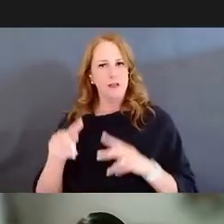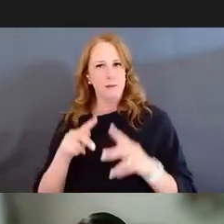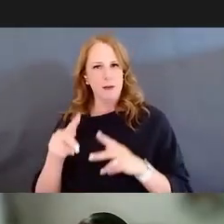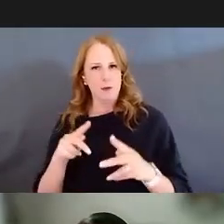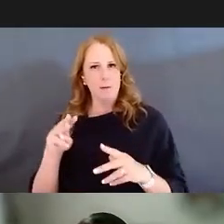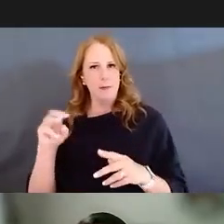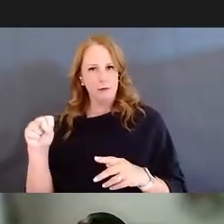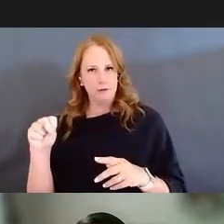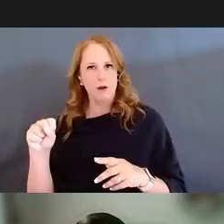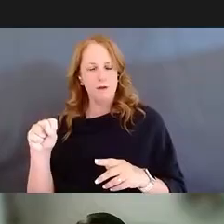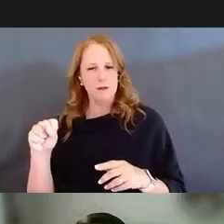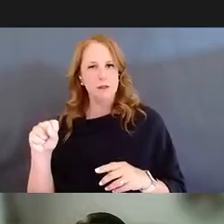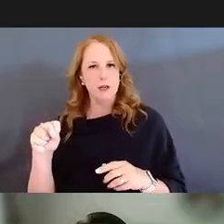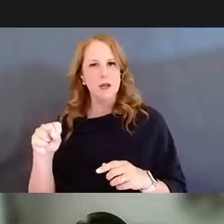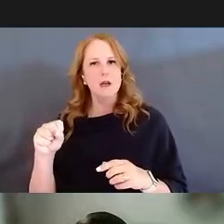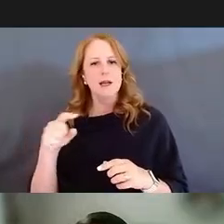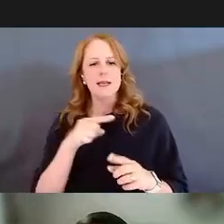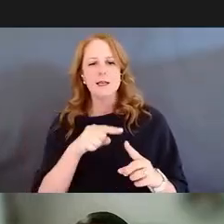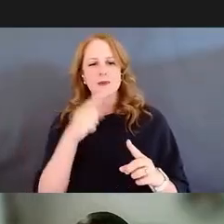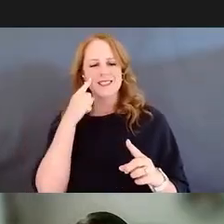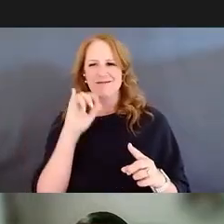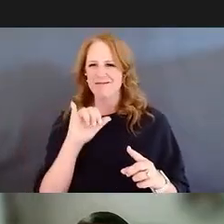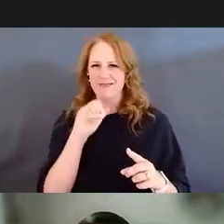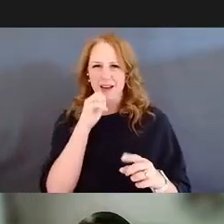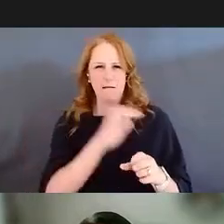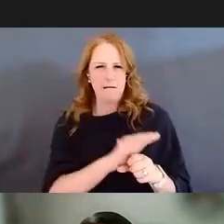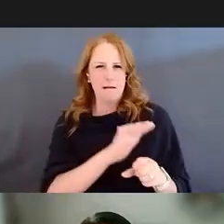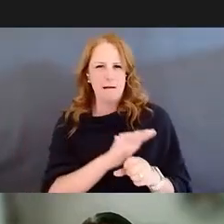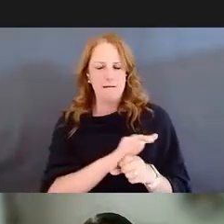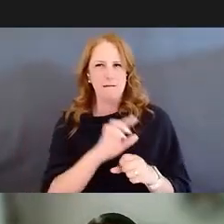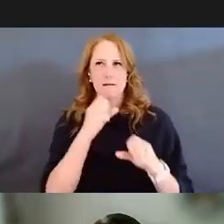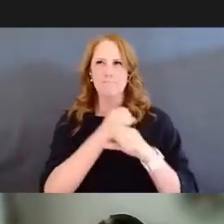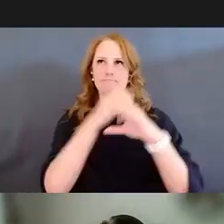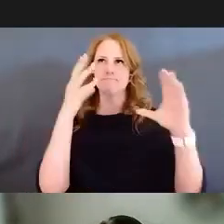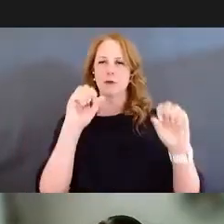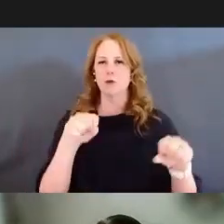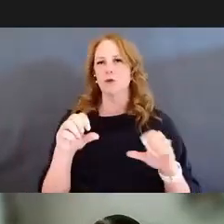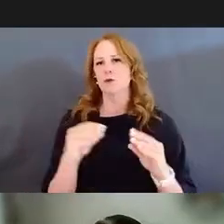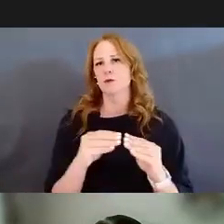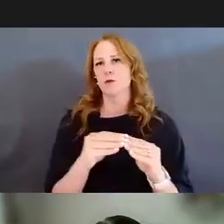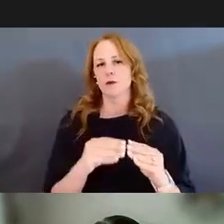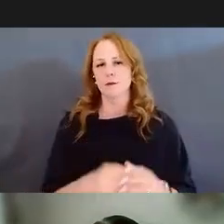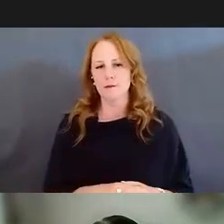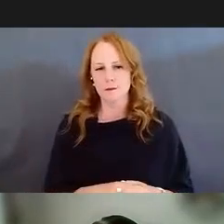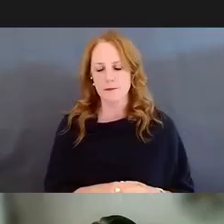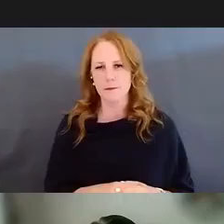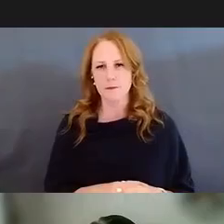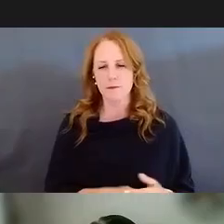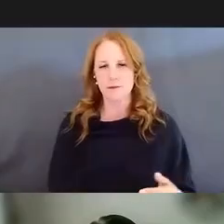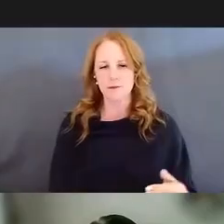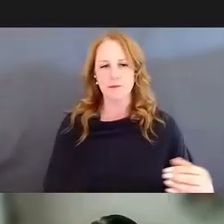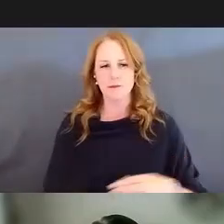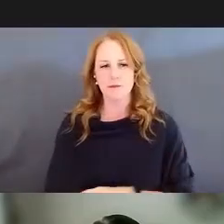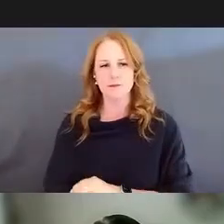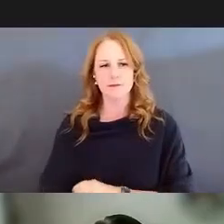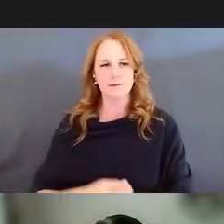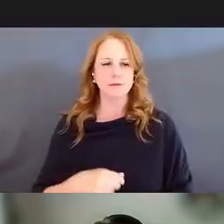campus and he began to think that that was not enough and that he could do more. Next slide.